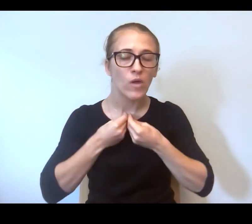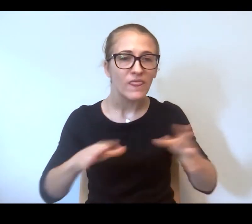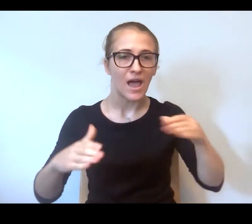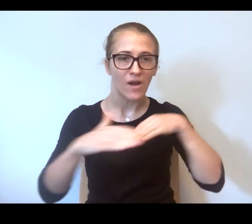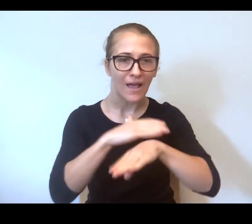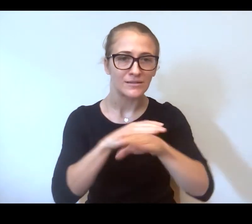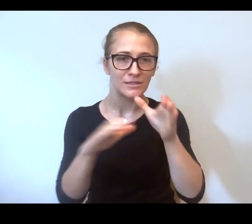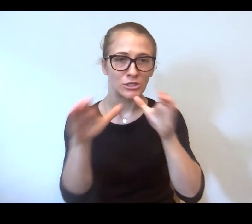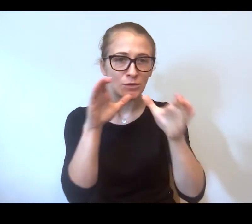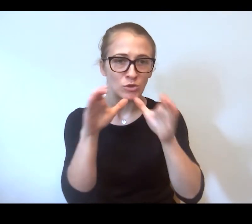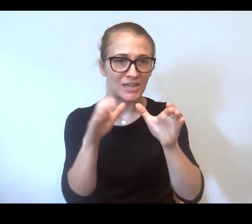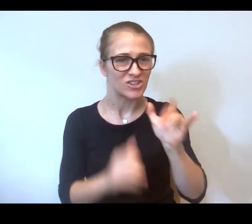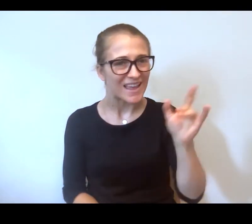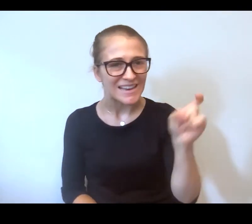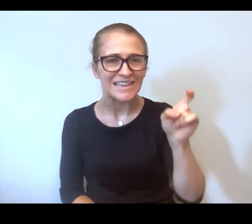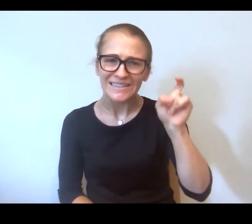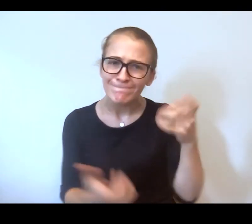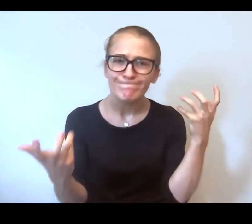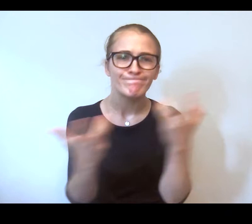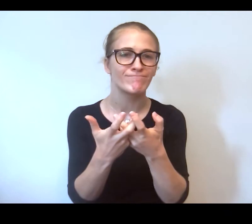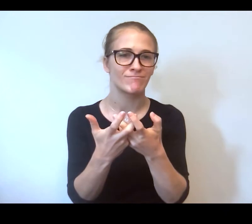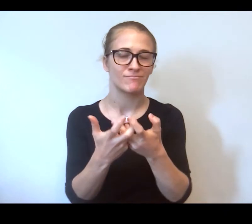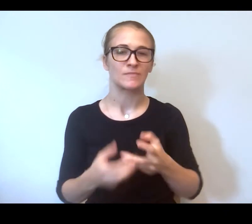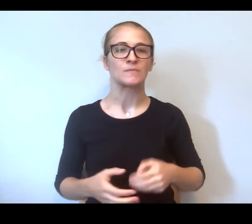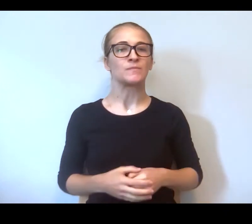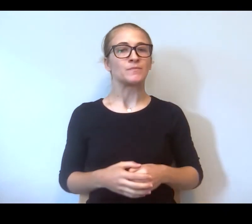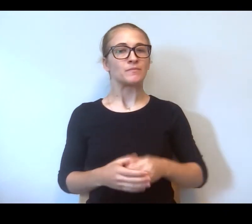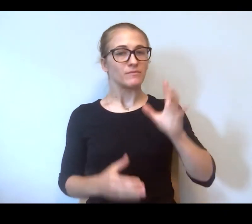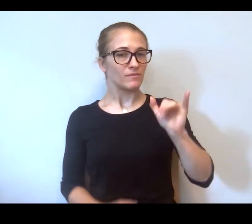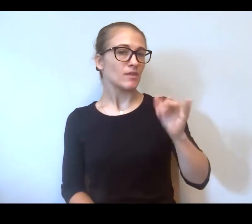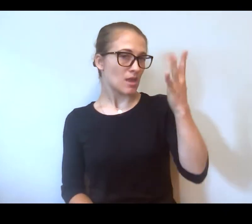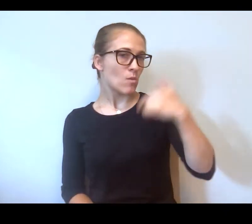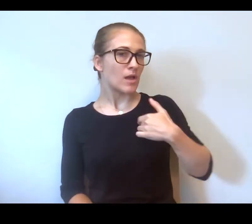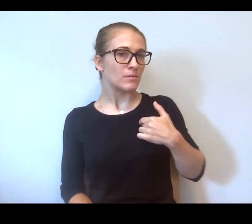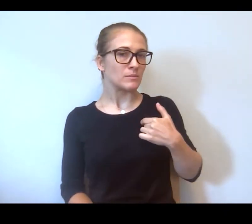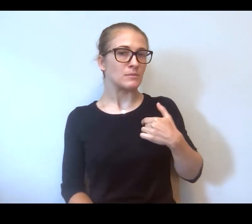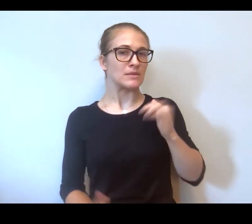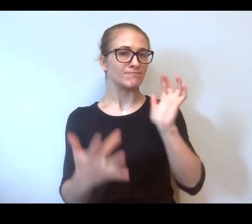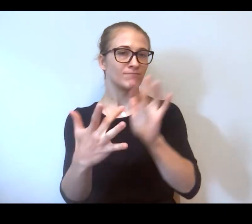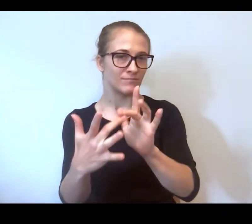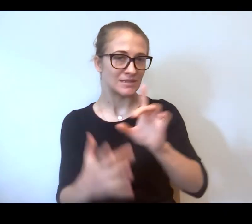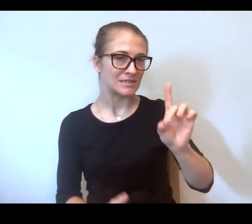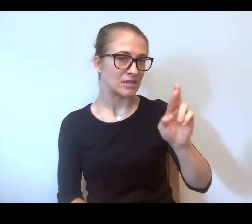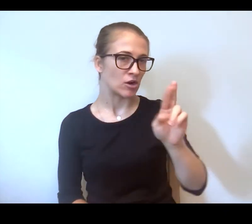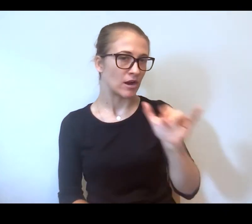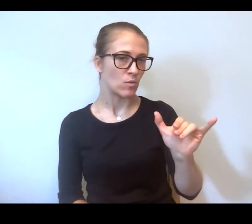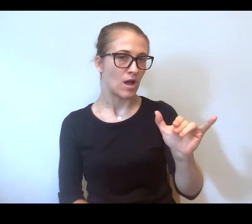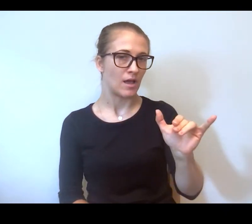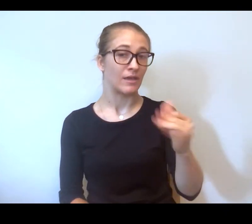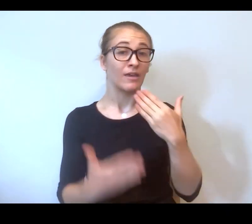this access need being met." And so that's kind of where I originally ended up being